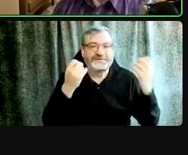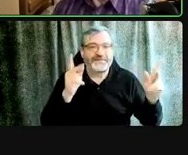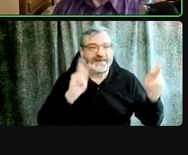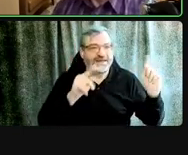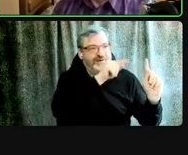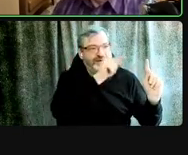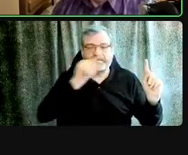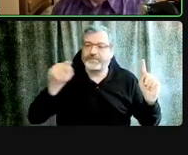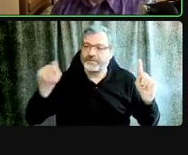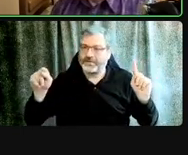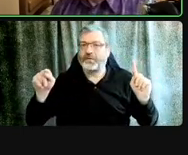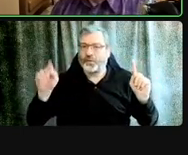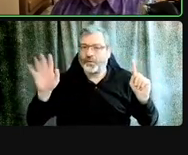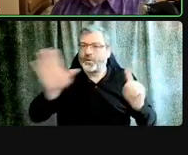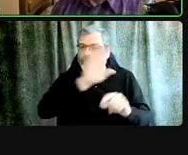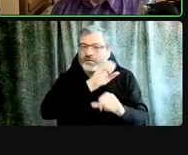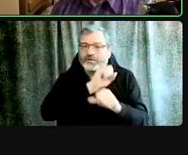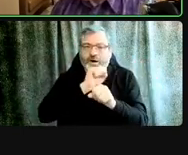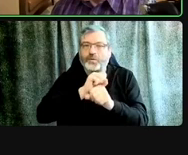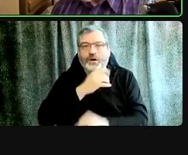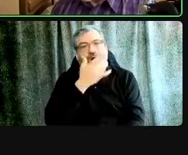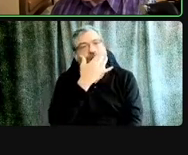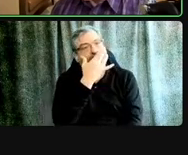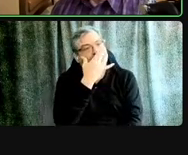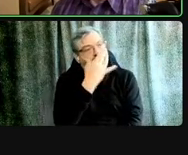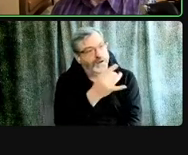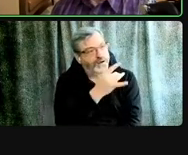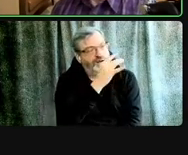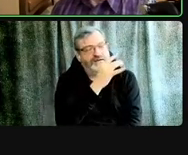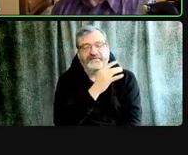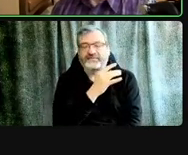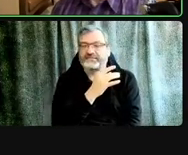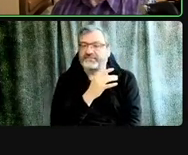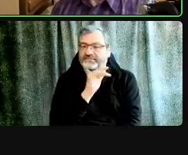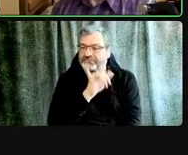And I would say that the recent,